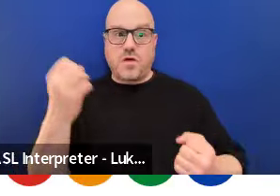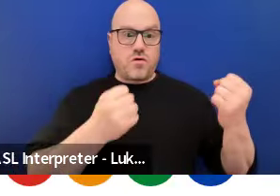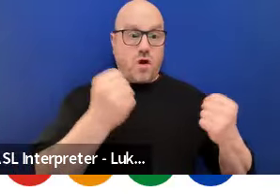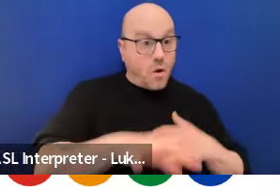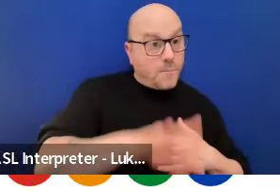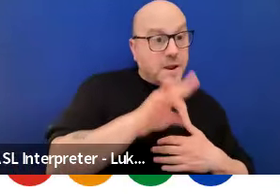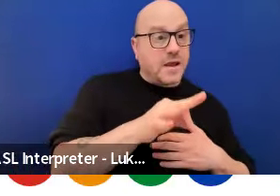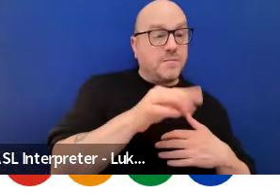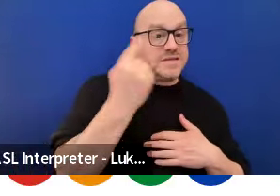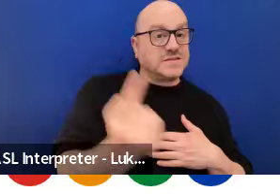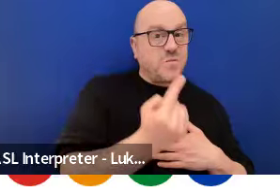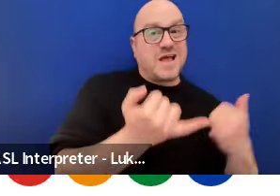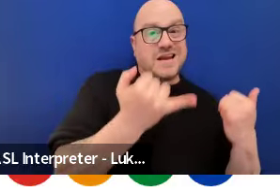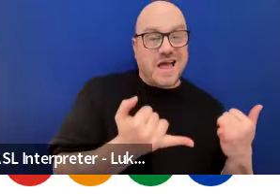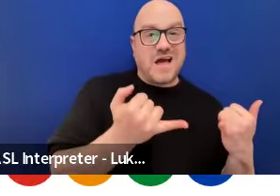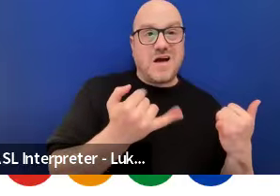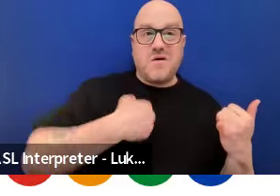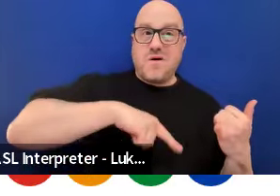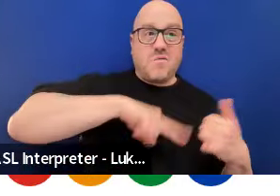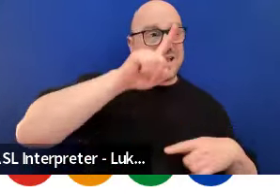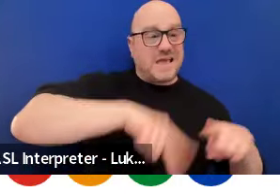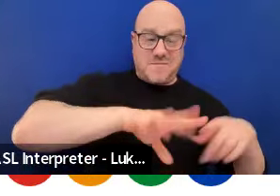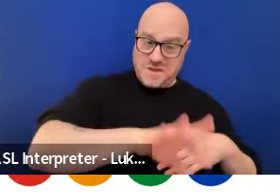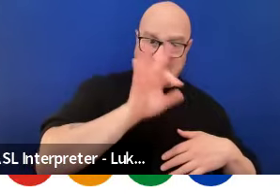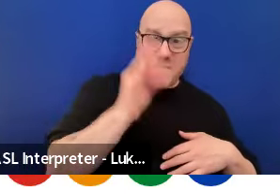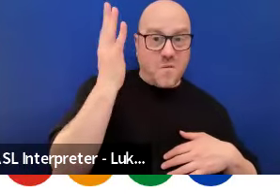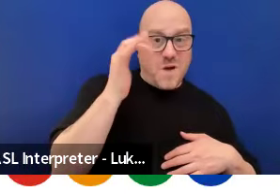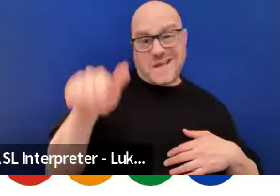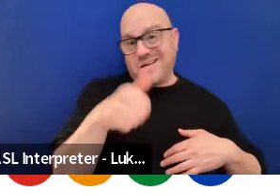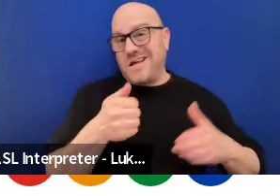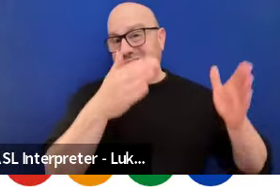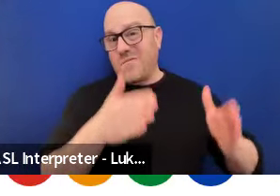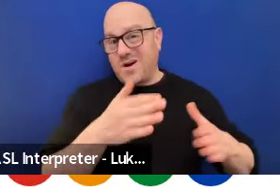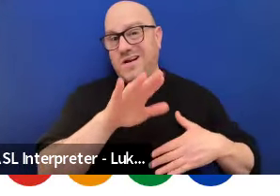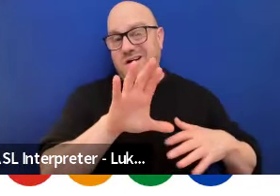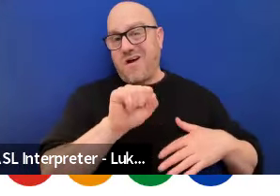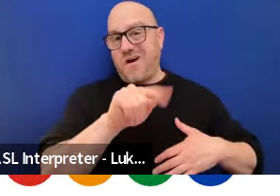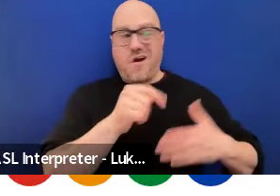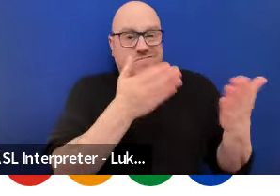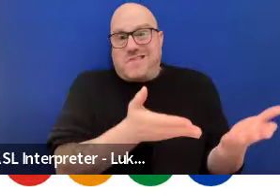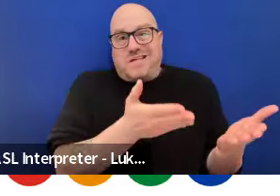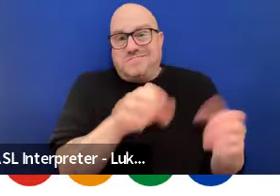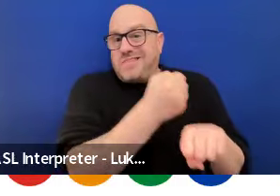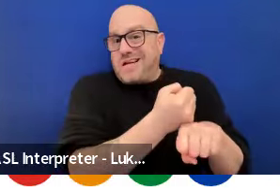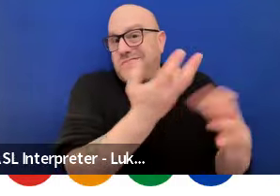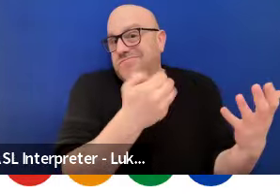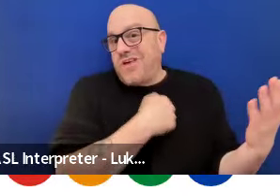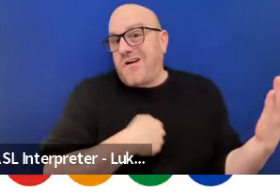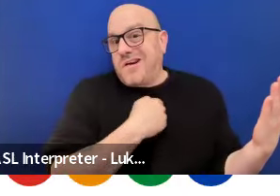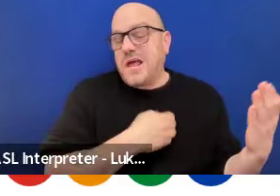WE DON'T WANT TO PUT OURSELVES IN A PLACE WHERE THE DRIVER SHOWS UP, A VEHICLE SHOWS UP TO PICK UP